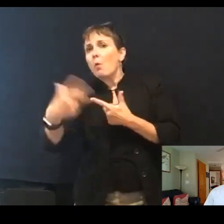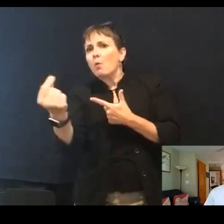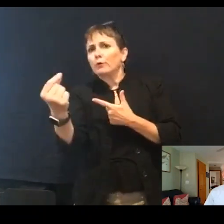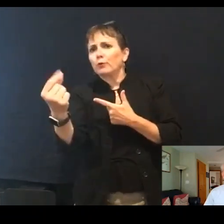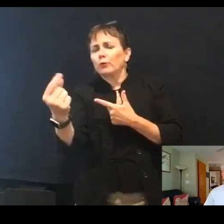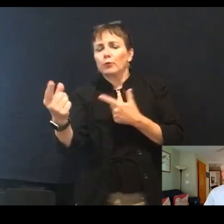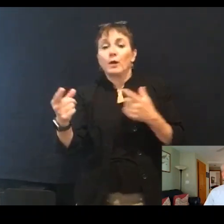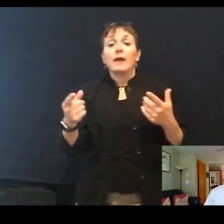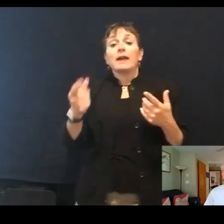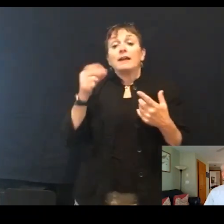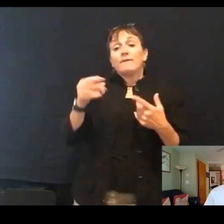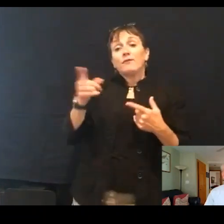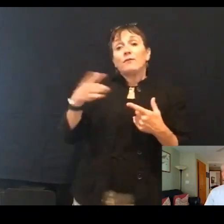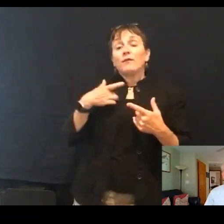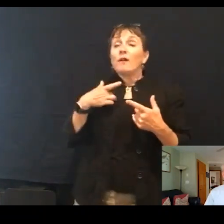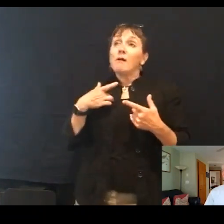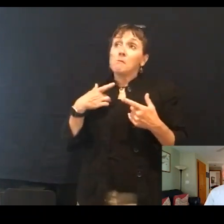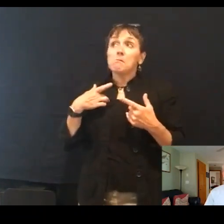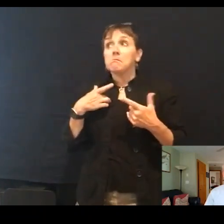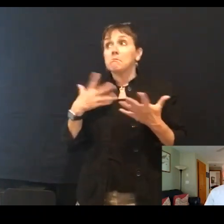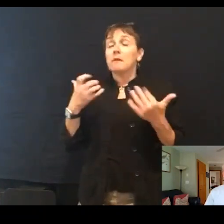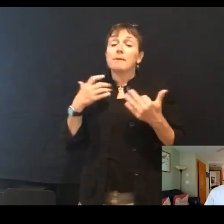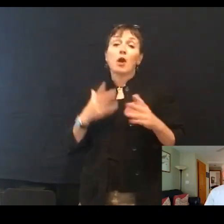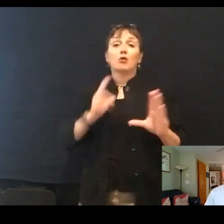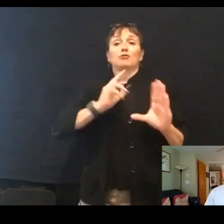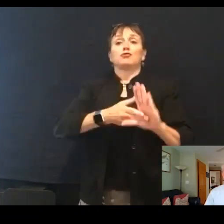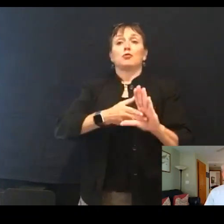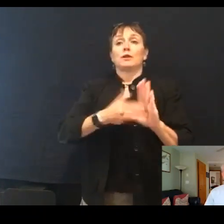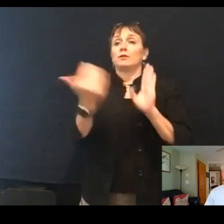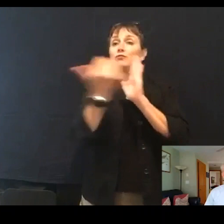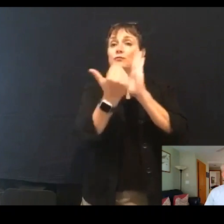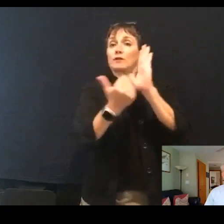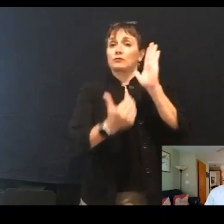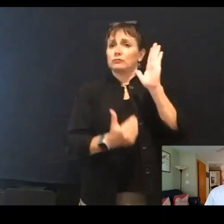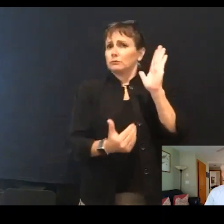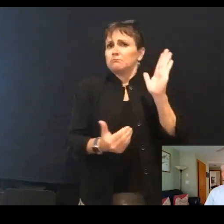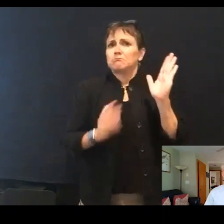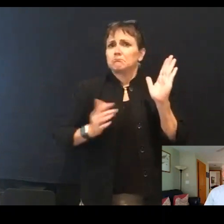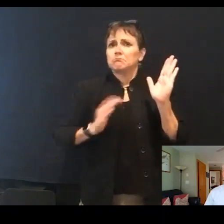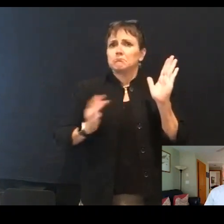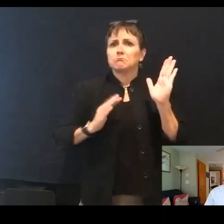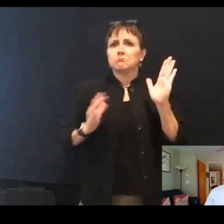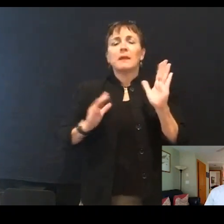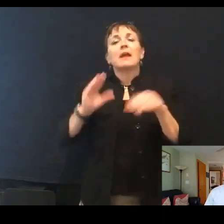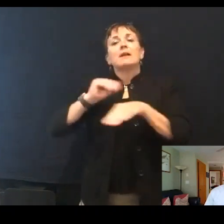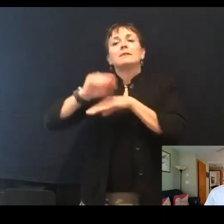And at that time, if you would like to join My Retina Tracker Registry, the genetic counselor can